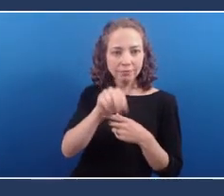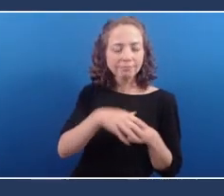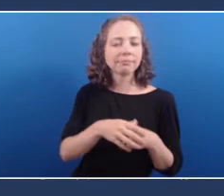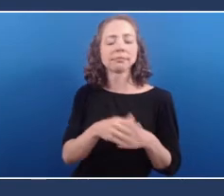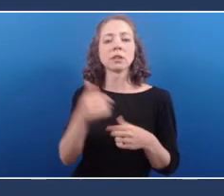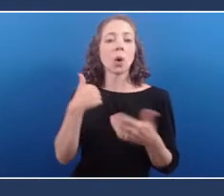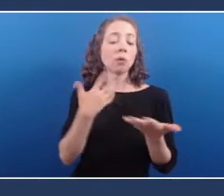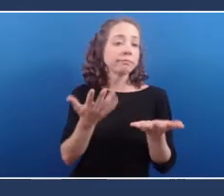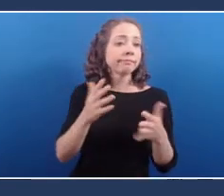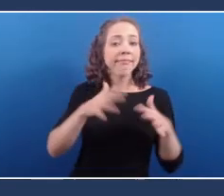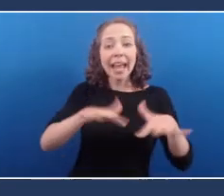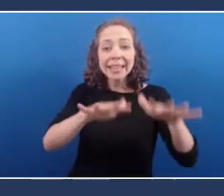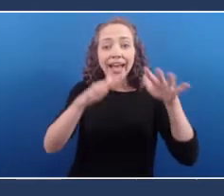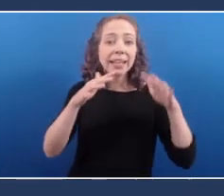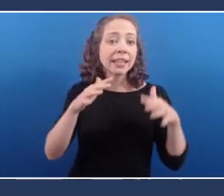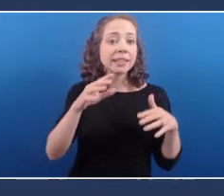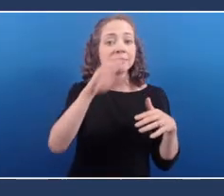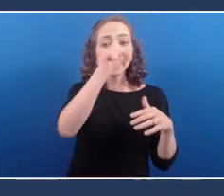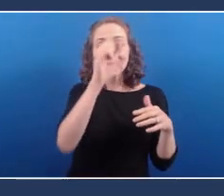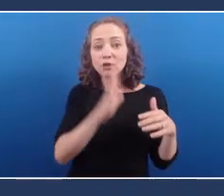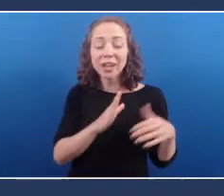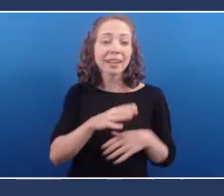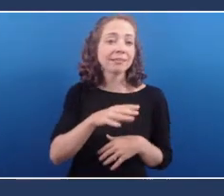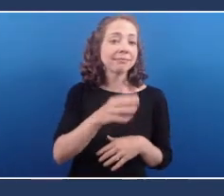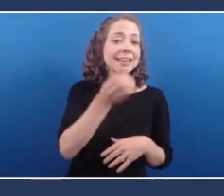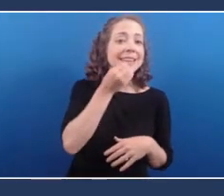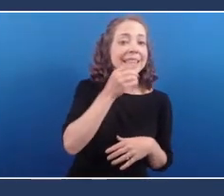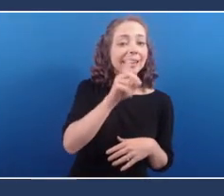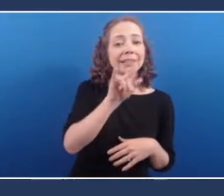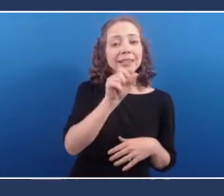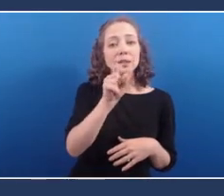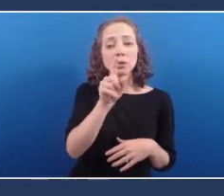or schizophrenia. And some of you may even identify as having